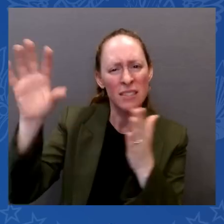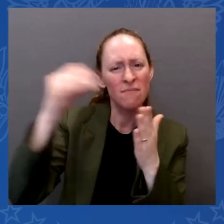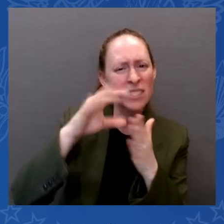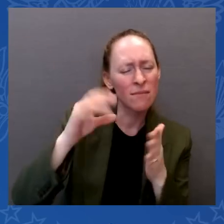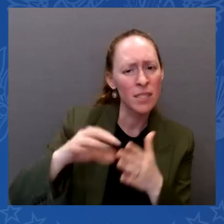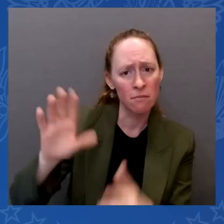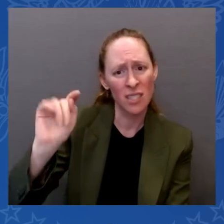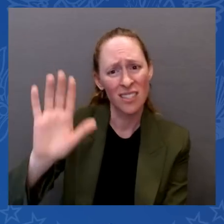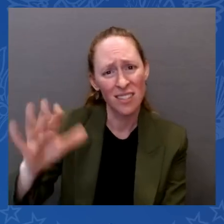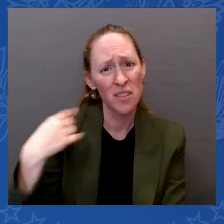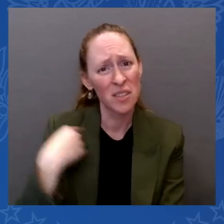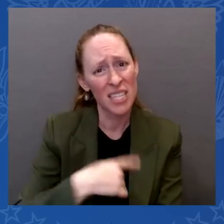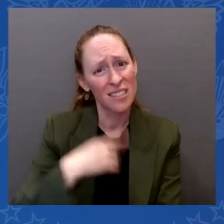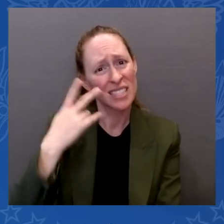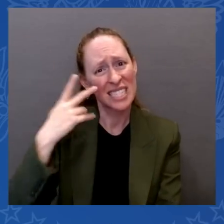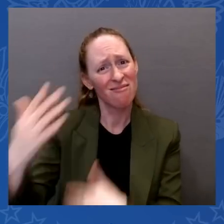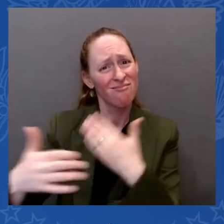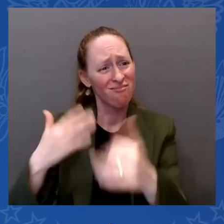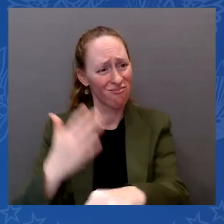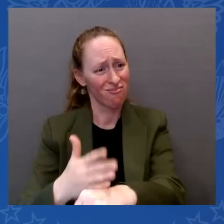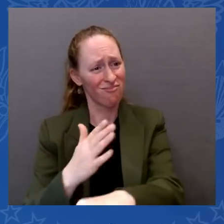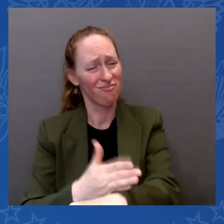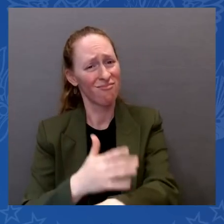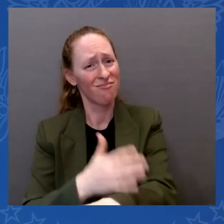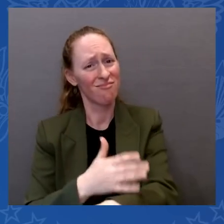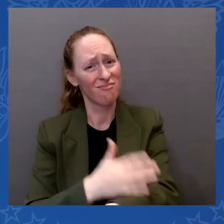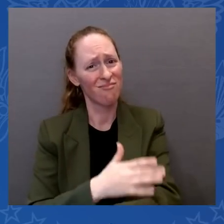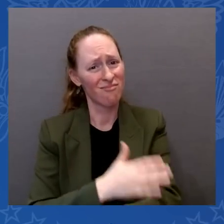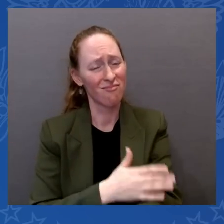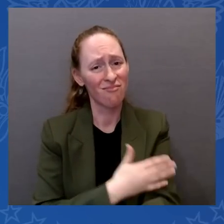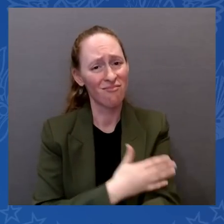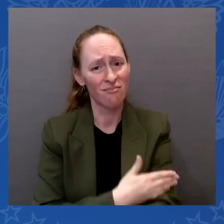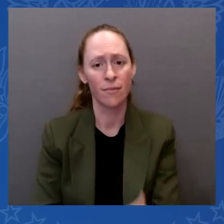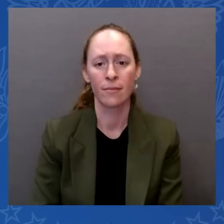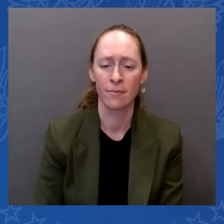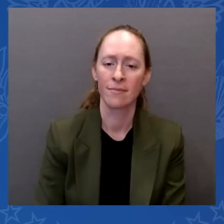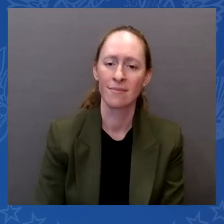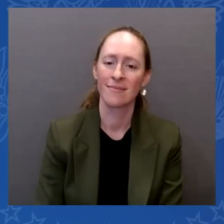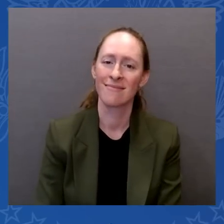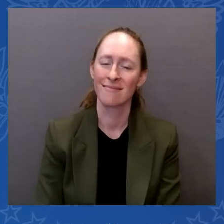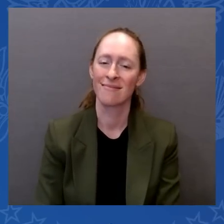out at everyone here and across the country, I'm more optimistic about the future than I ever had been.